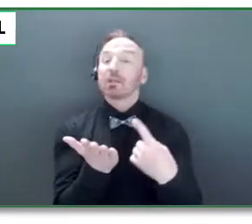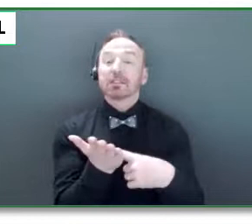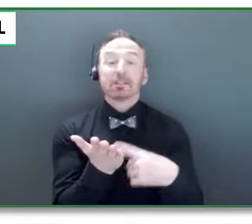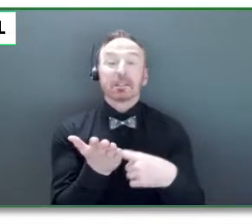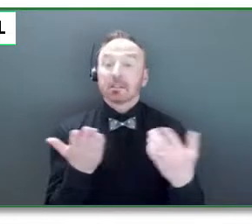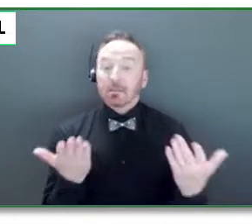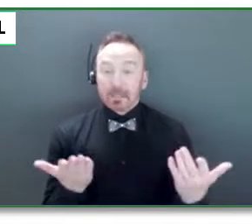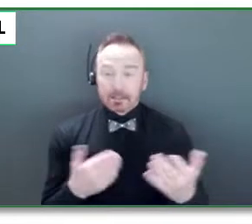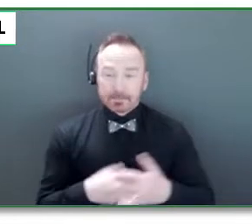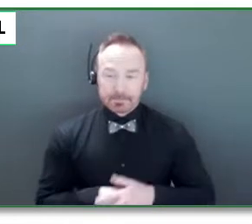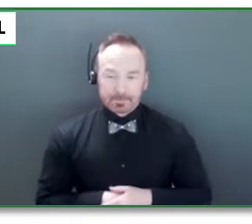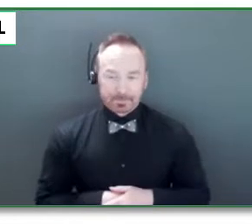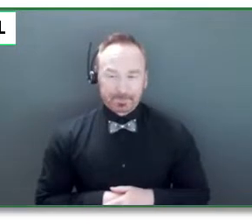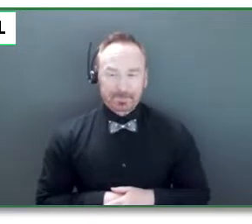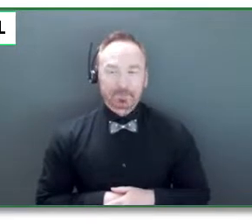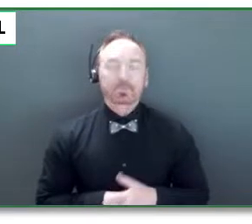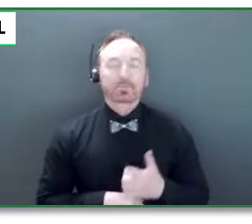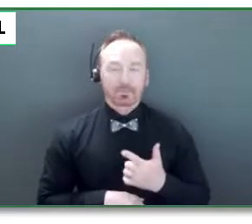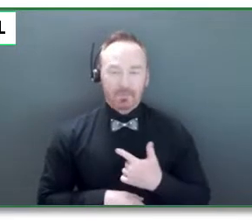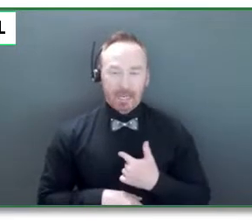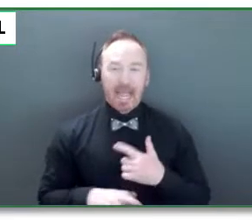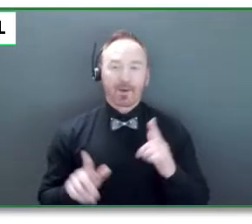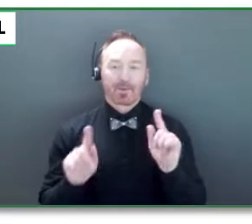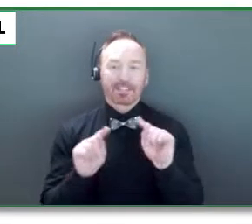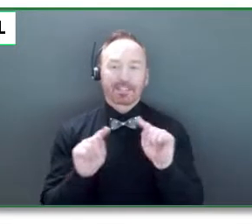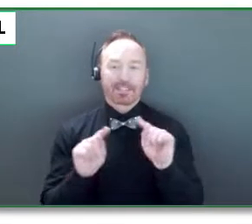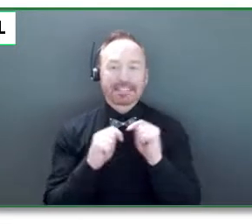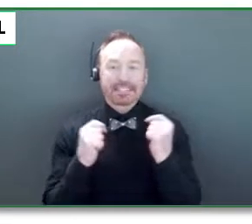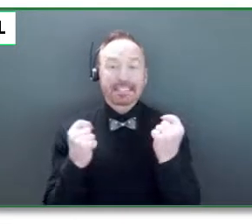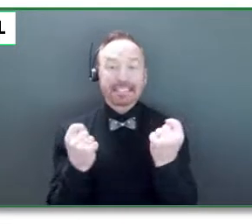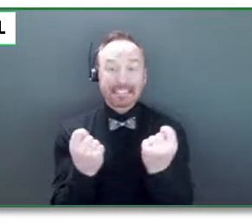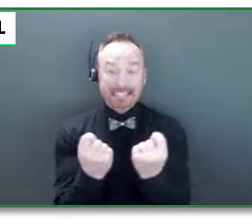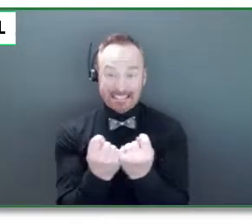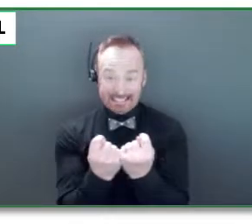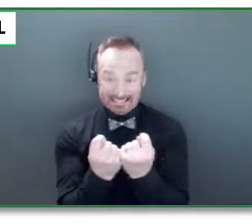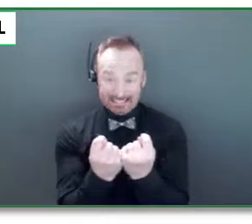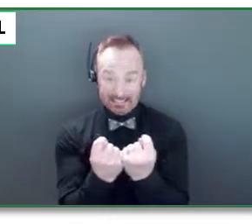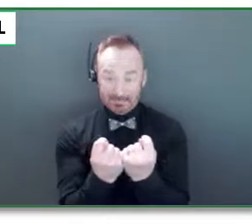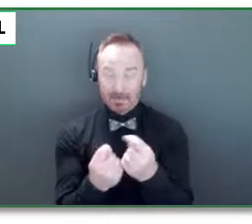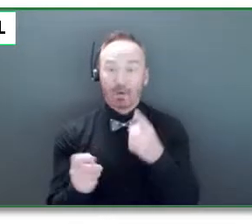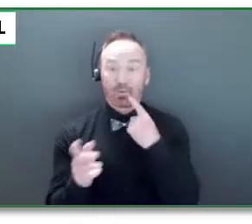our team at Kéroul, what are the three main obstacles that